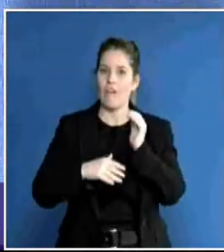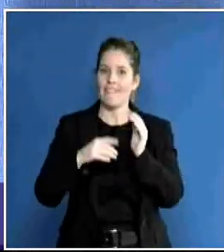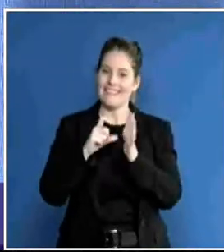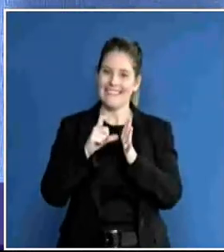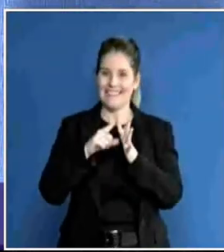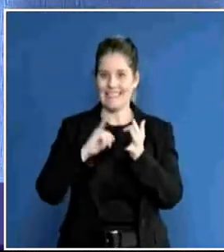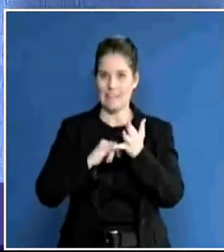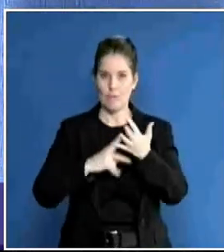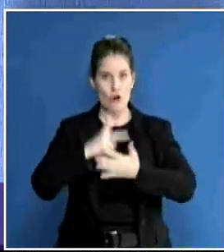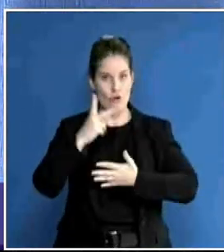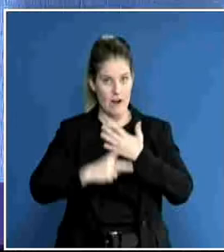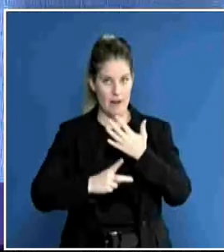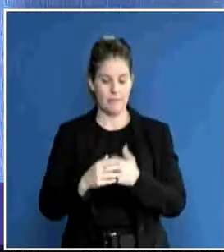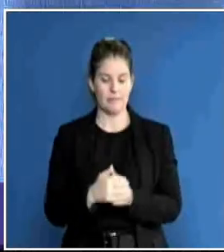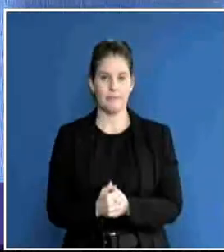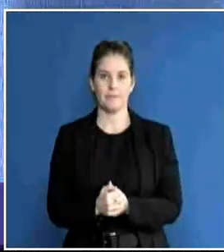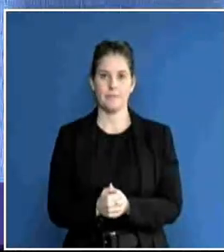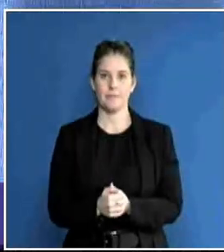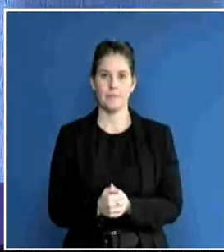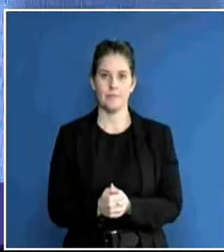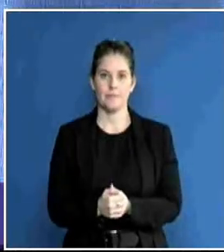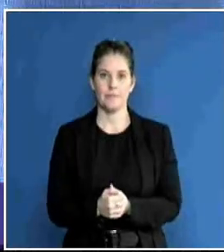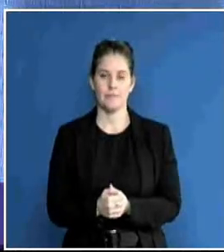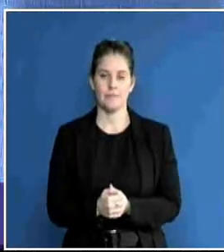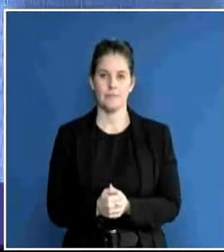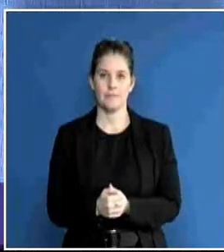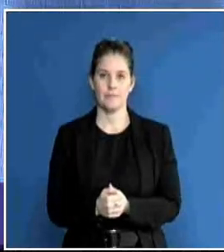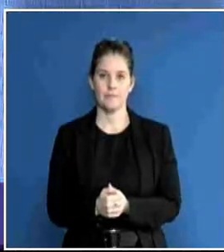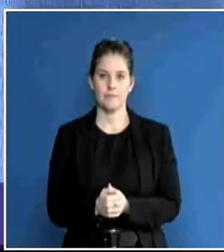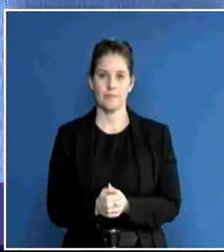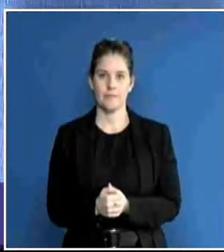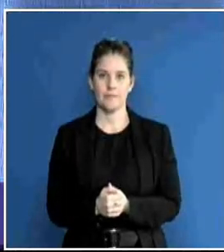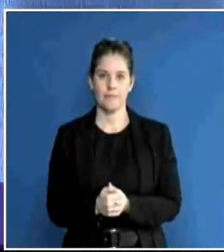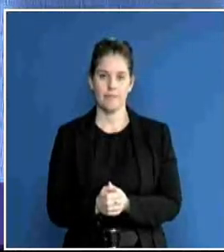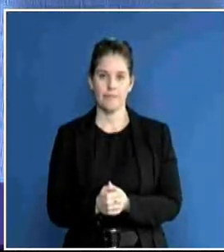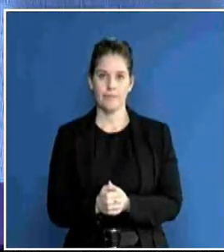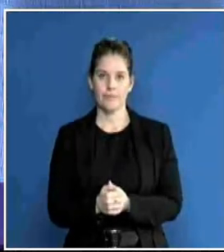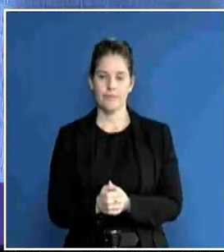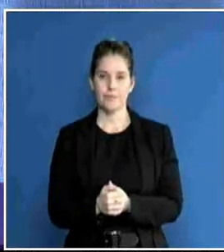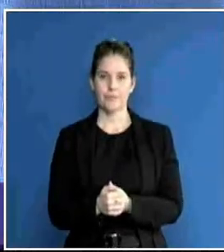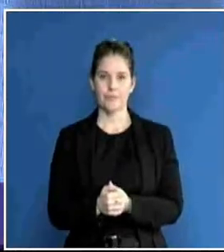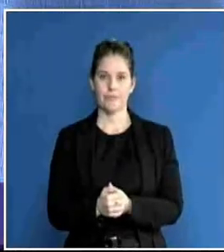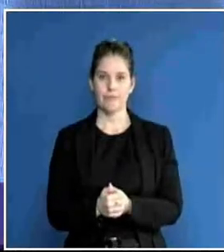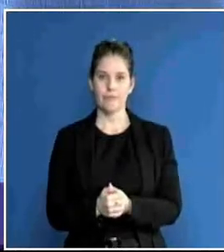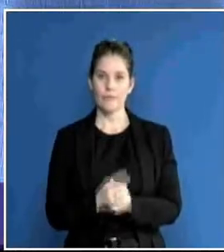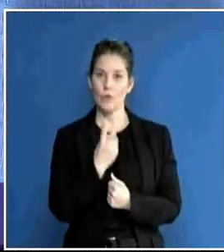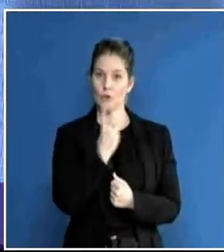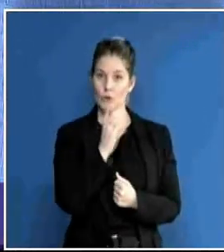There were a number of reforms to the DES program in 2018, and following those reforms